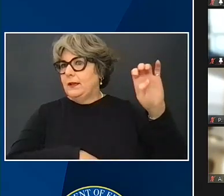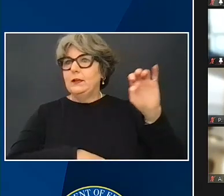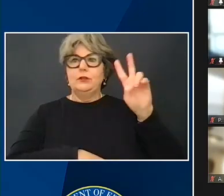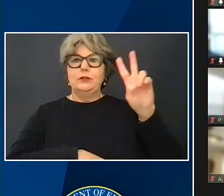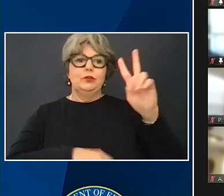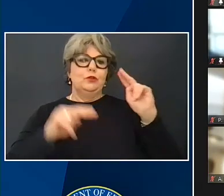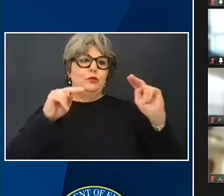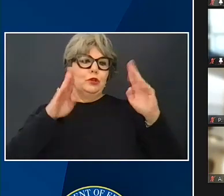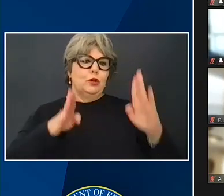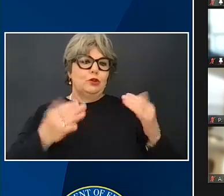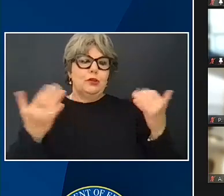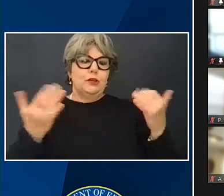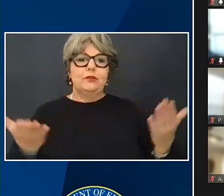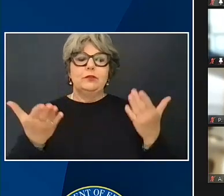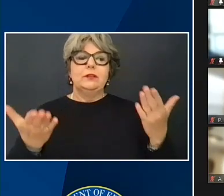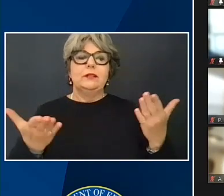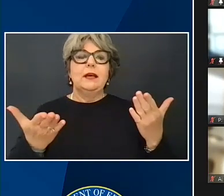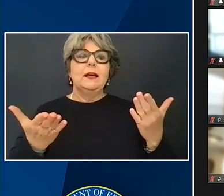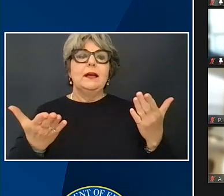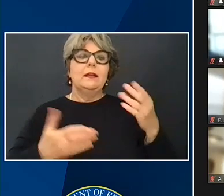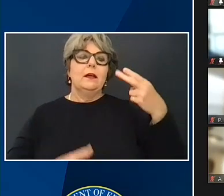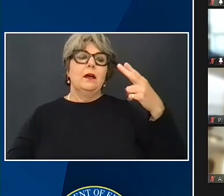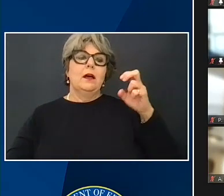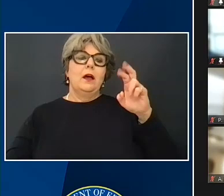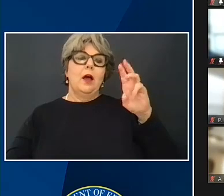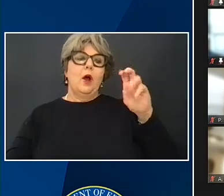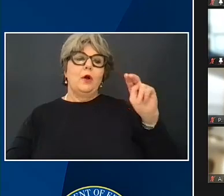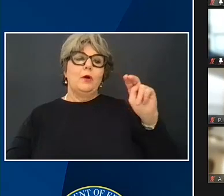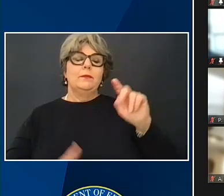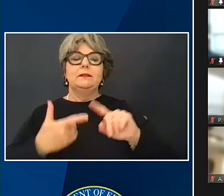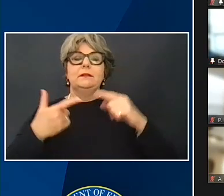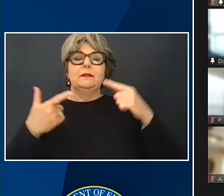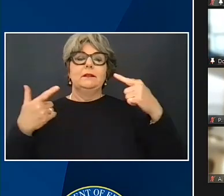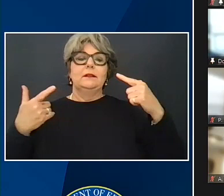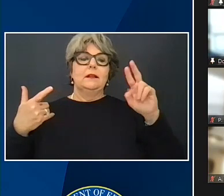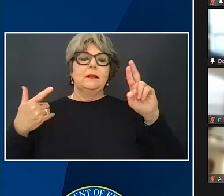It'll be, Herman Bounds and Greg Martin. Good morning.